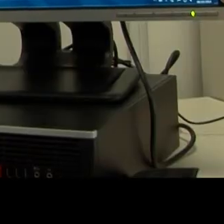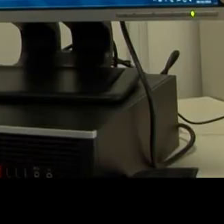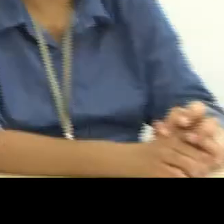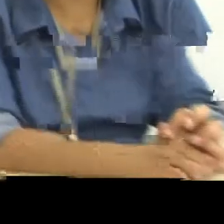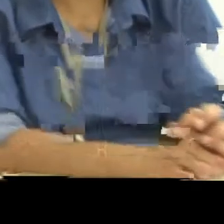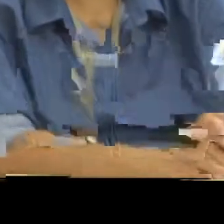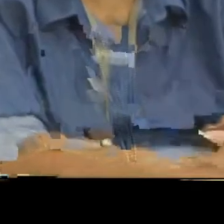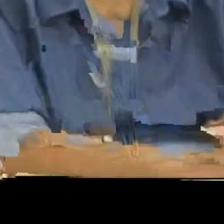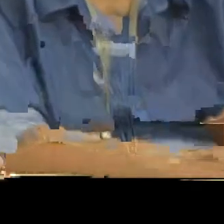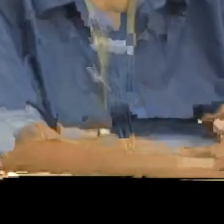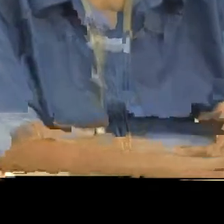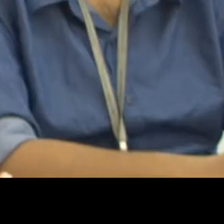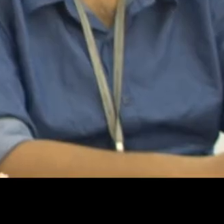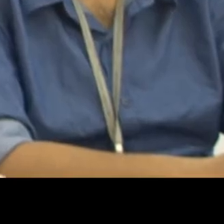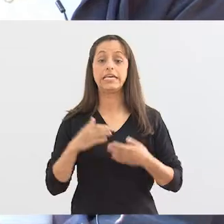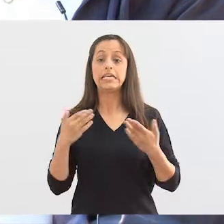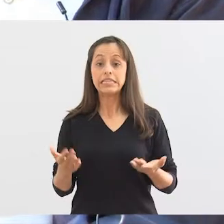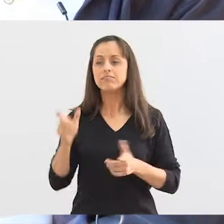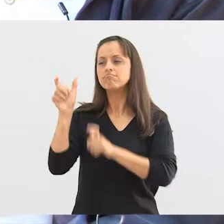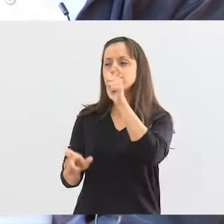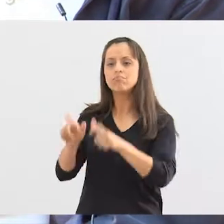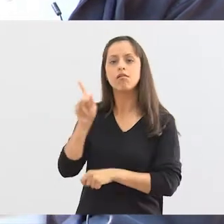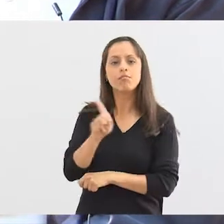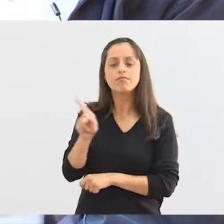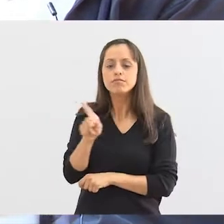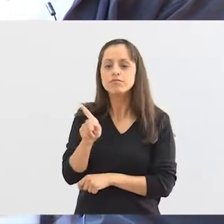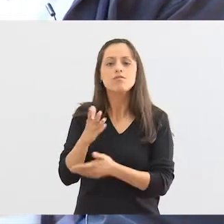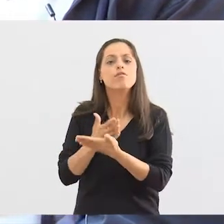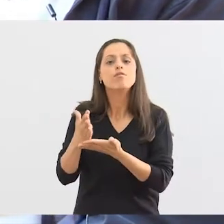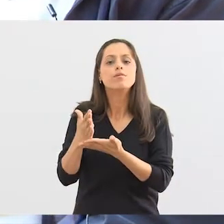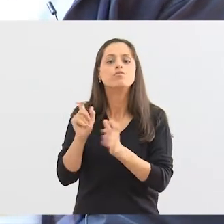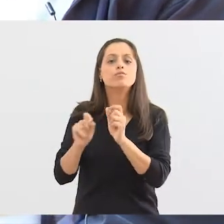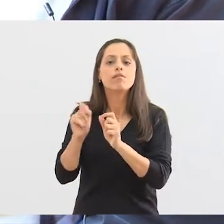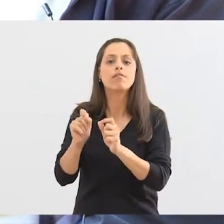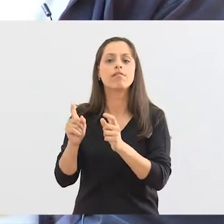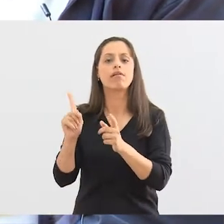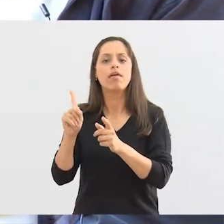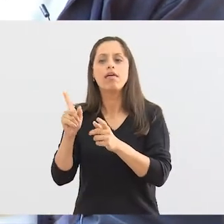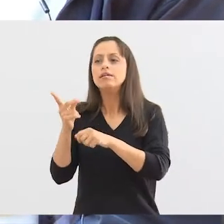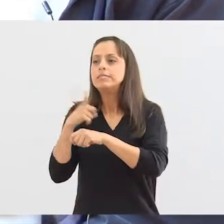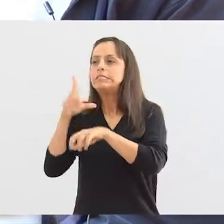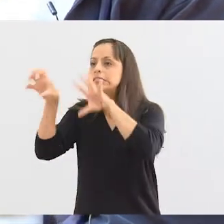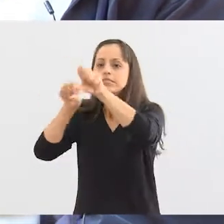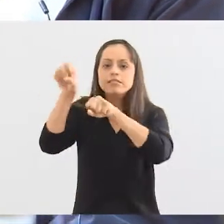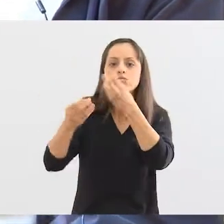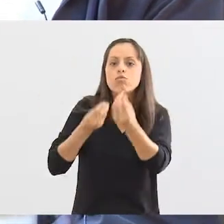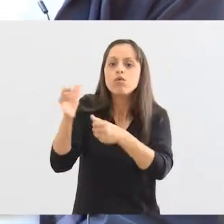To produce accessible books, we have the inclusive monitoring. This project was created right in the beginning of the accessibility department,